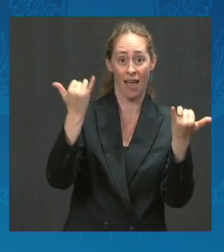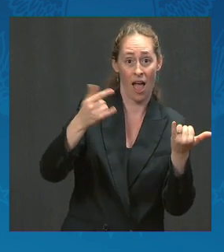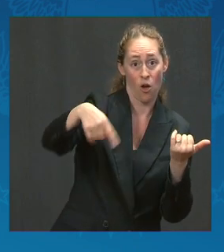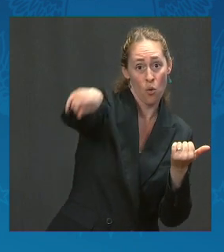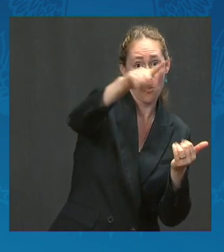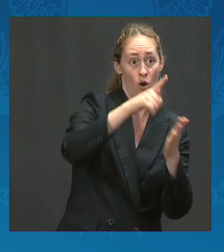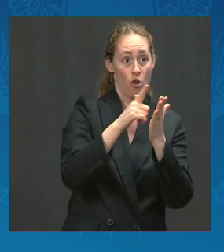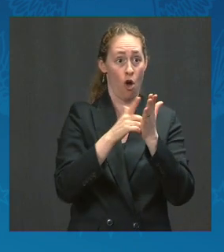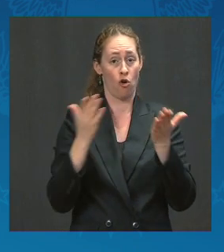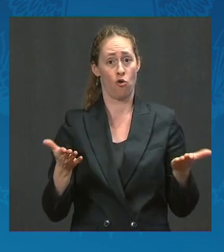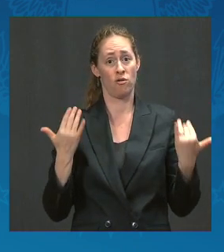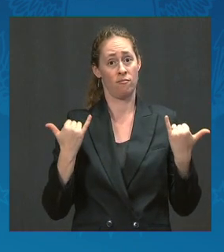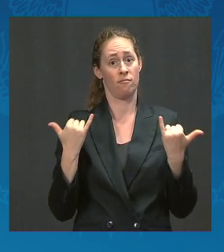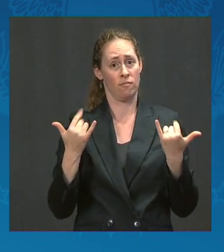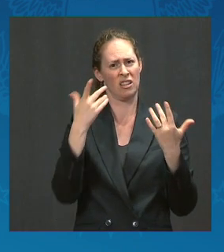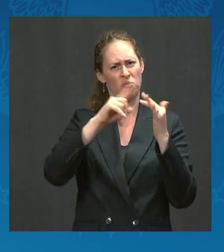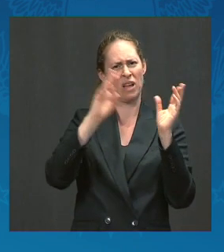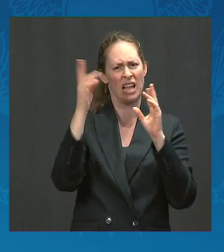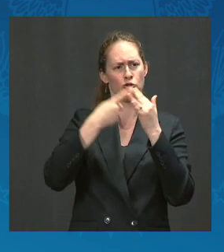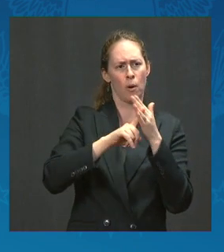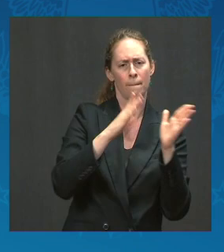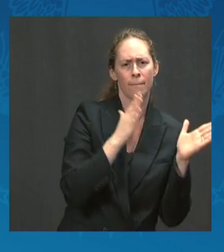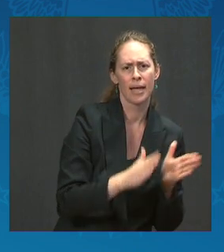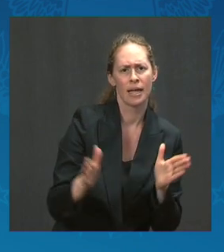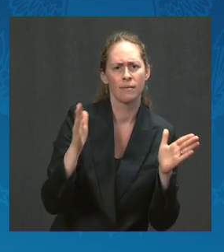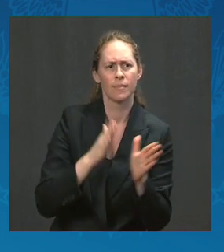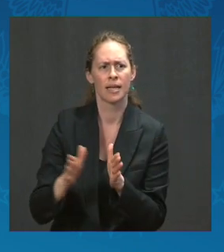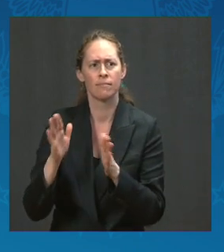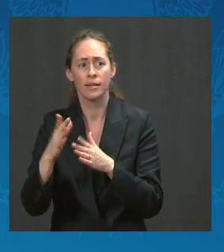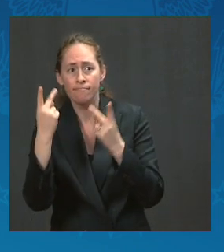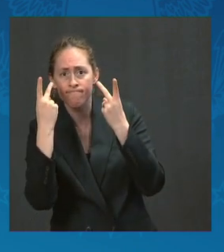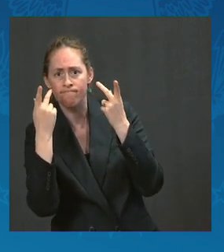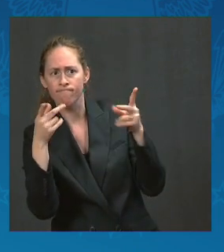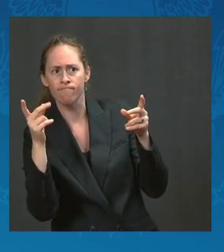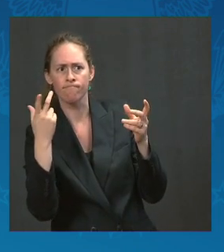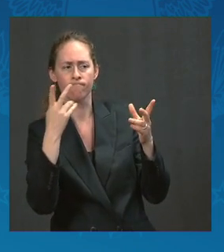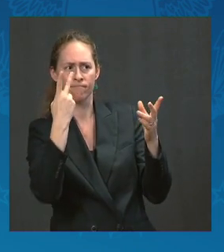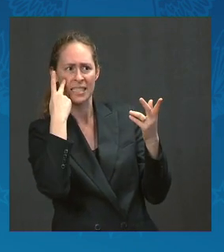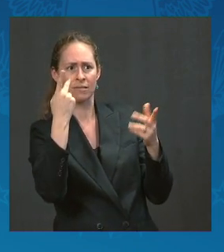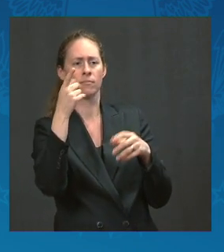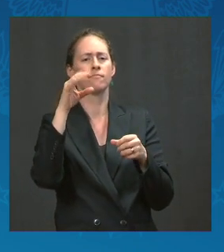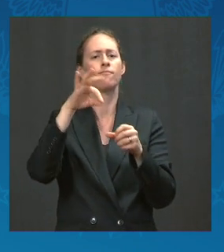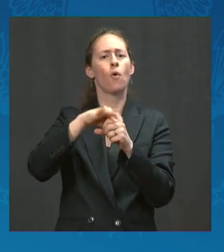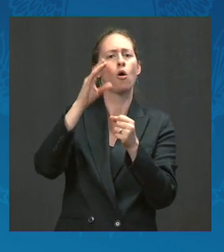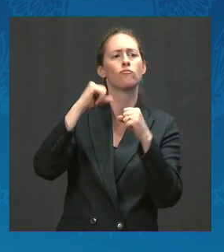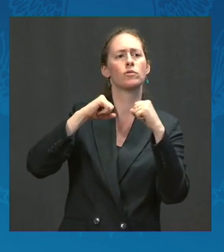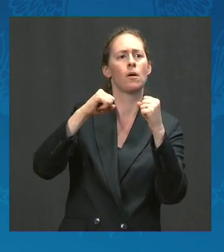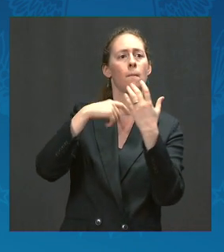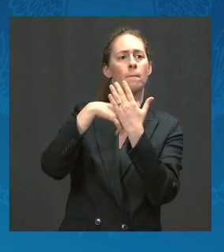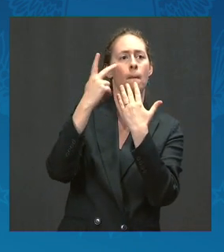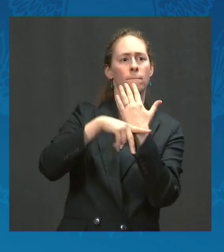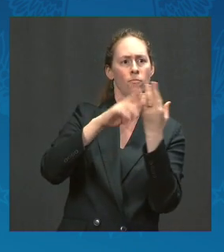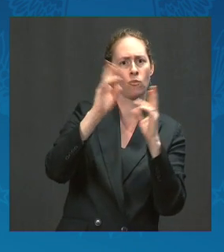to mount massive voter protection programs for next year's election.